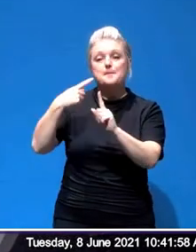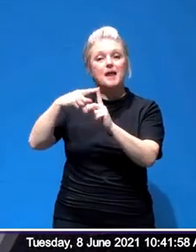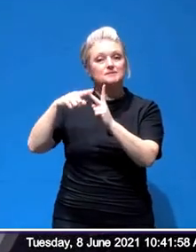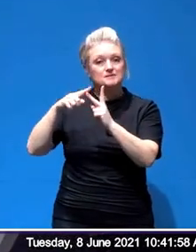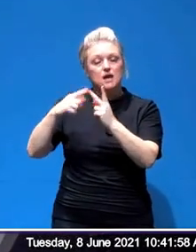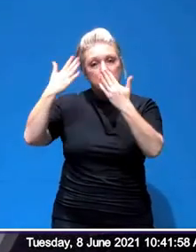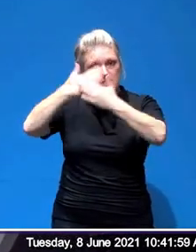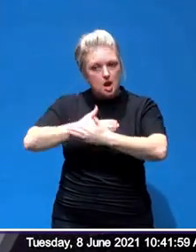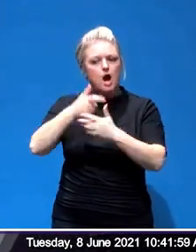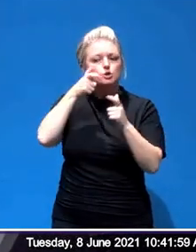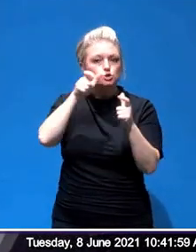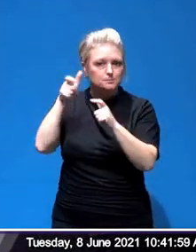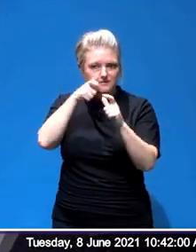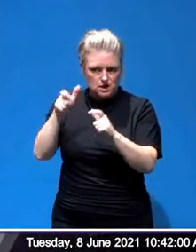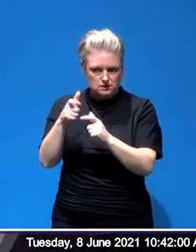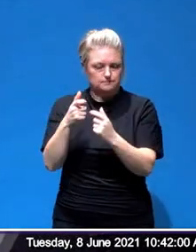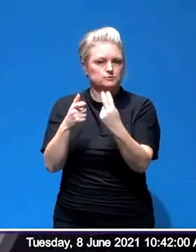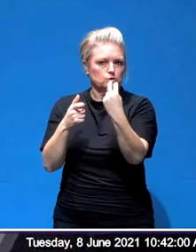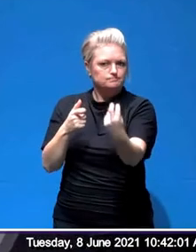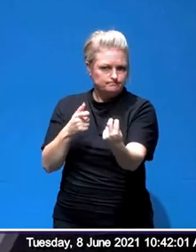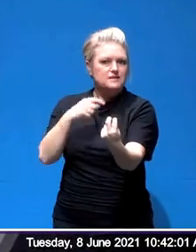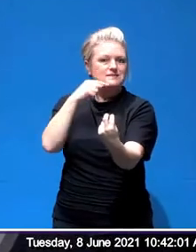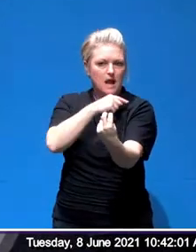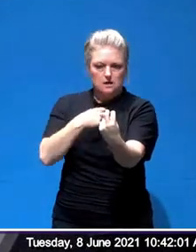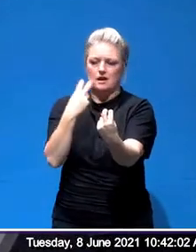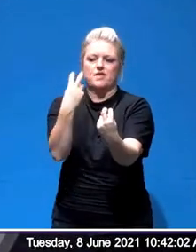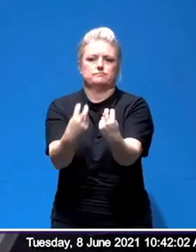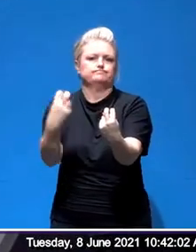While we were in the waiting room, I looked at the bruising on Daniel's back